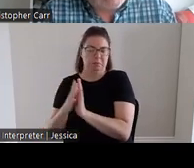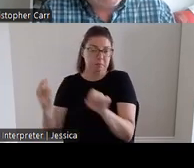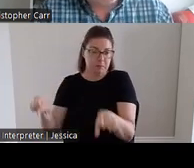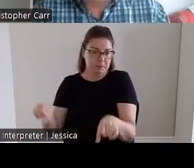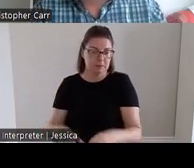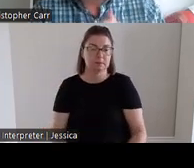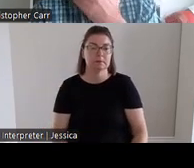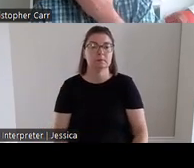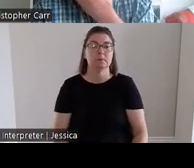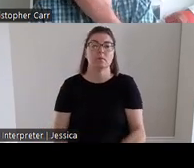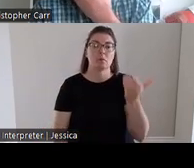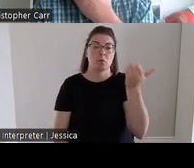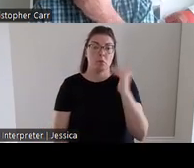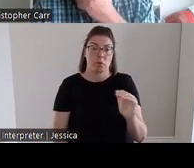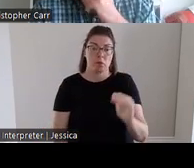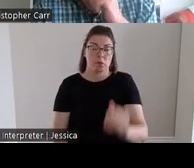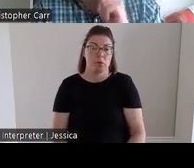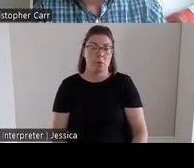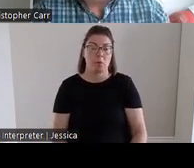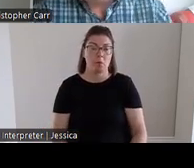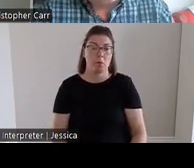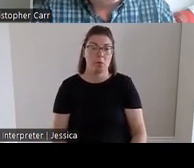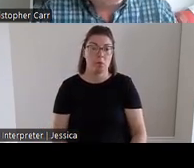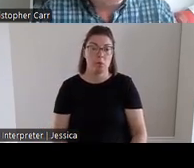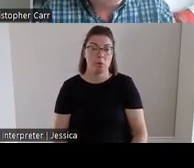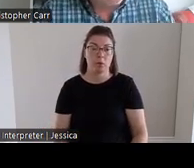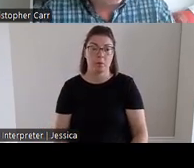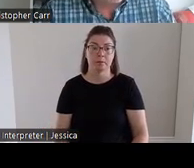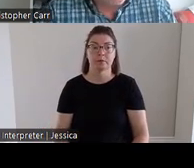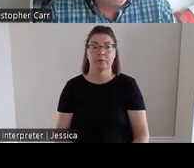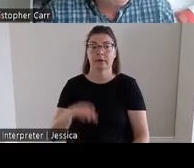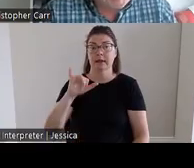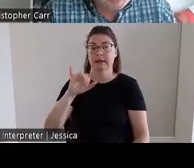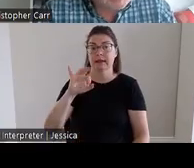Next... The IFLA Accessibility Network has been active for a little more than a year now,